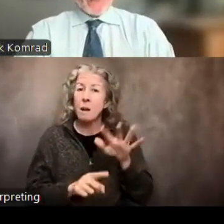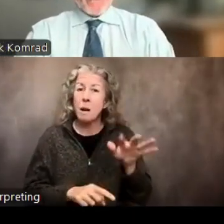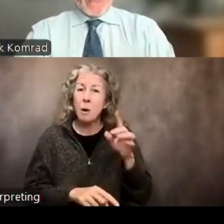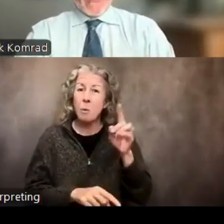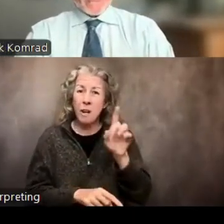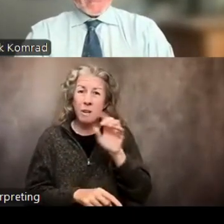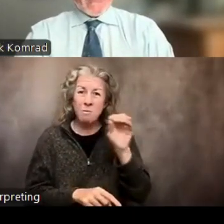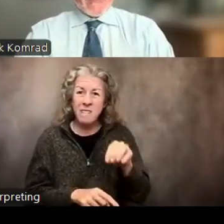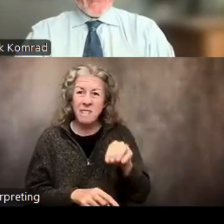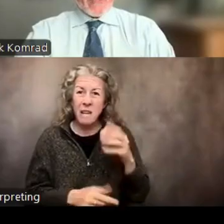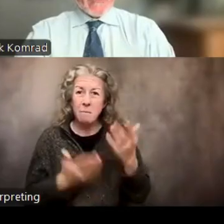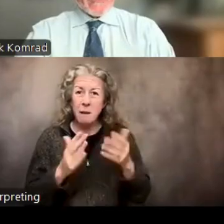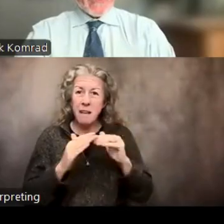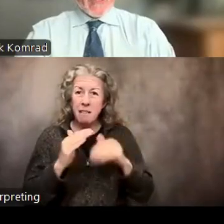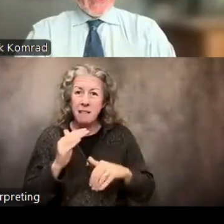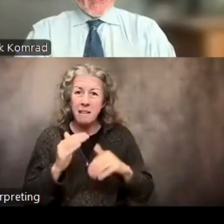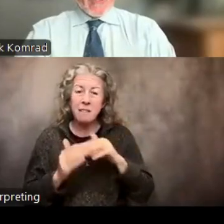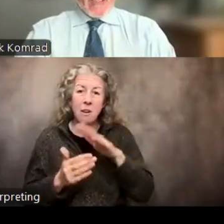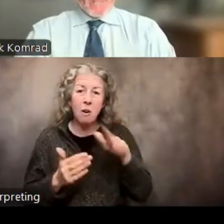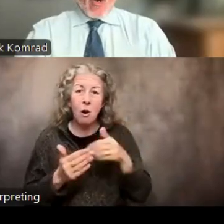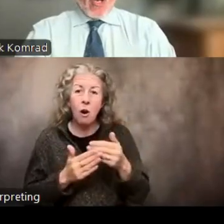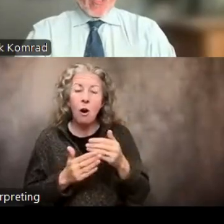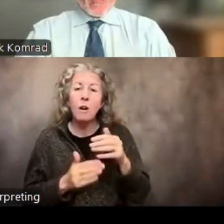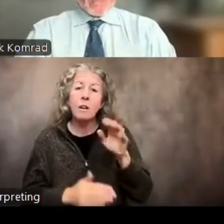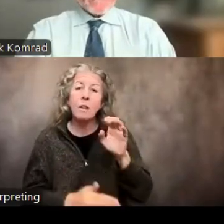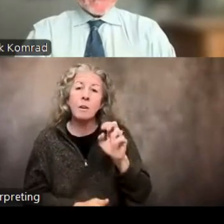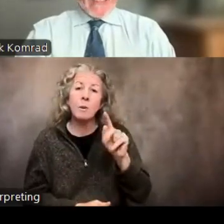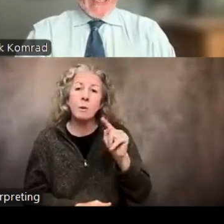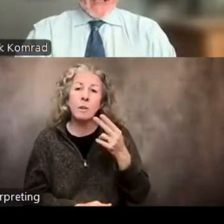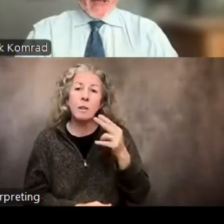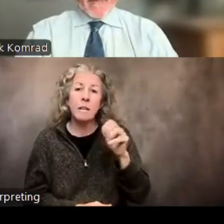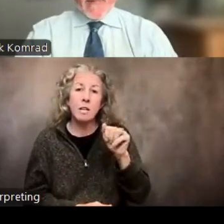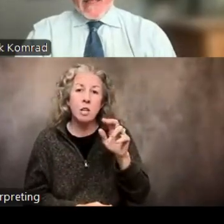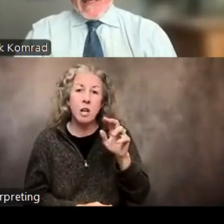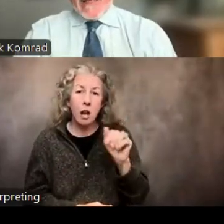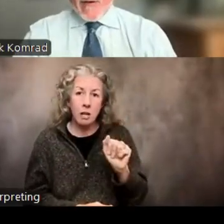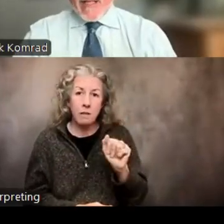euthanasians in the Netherlands are psychiatric. Now, in the